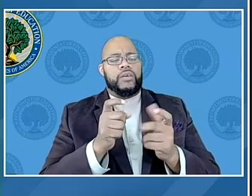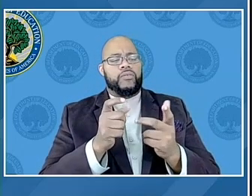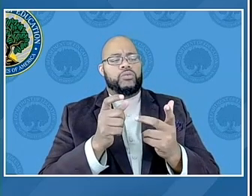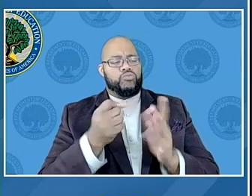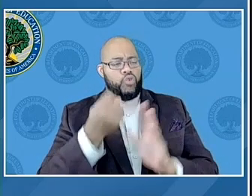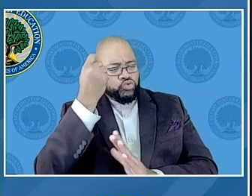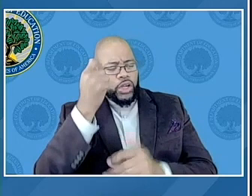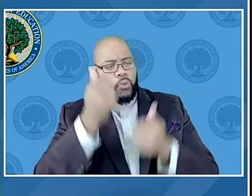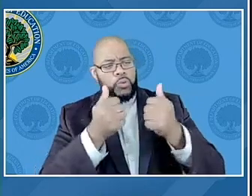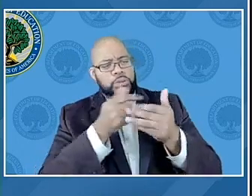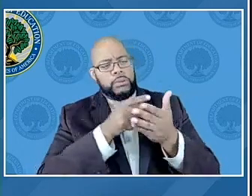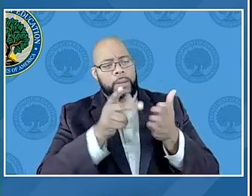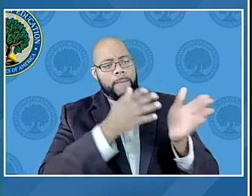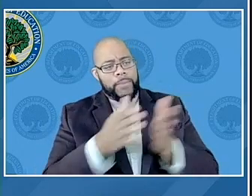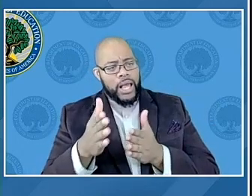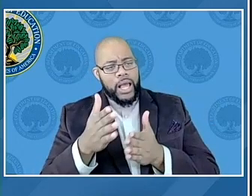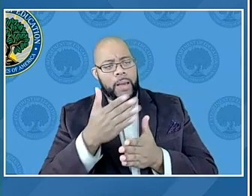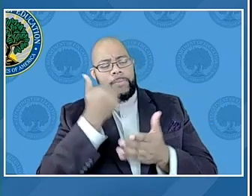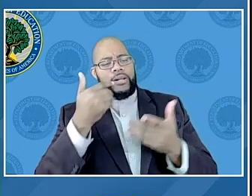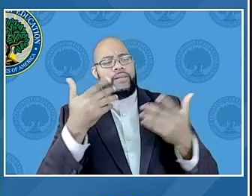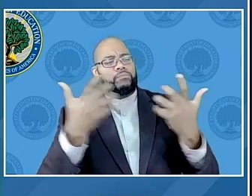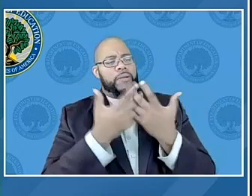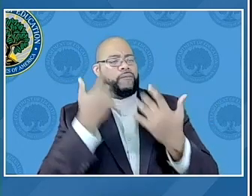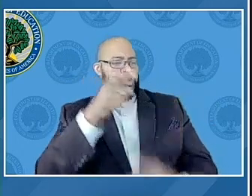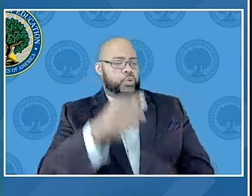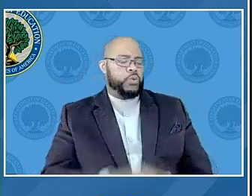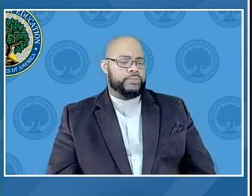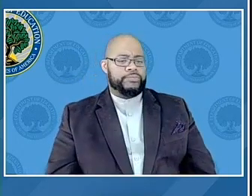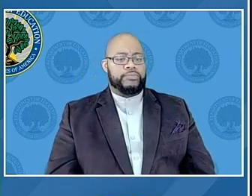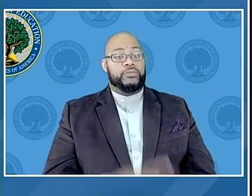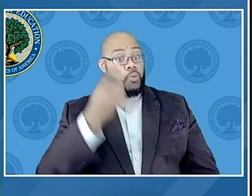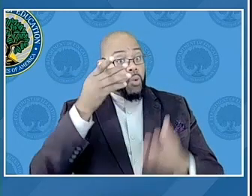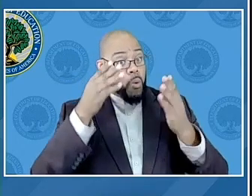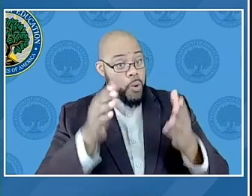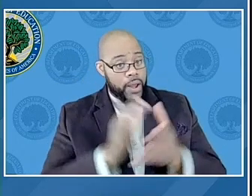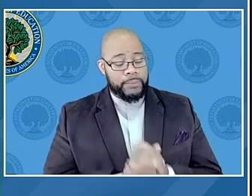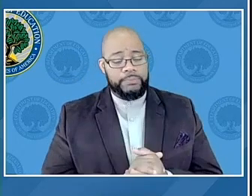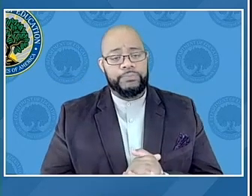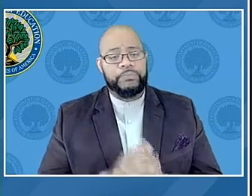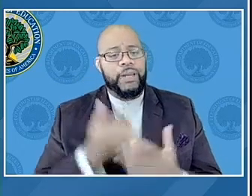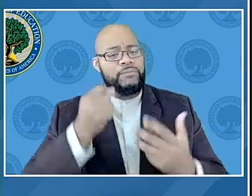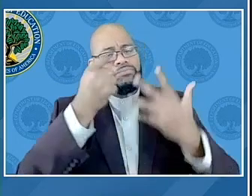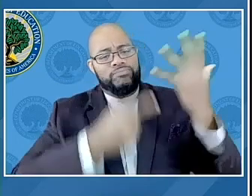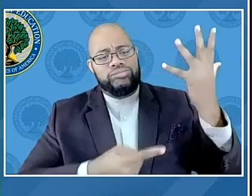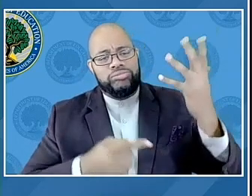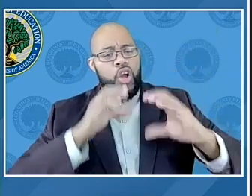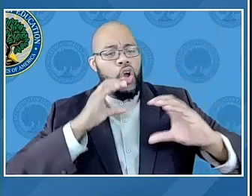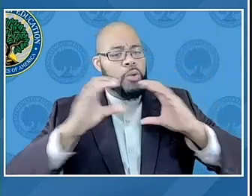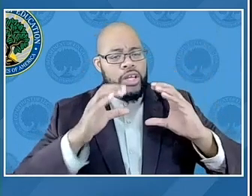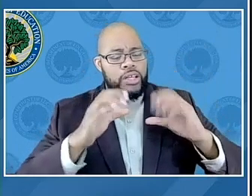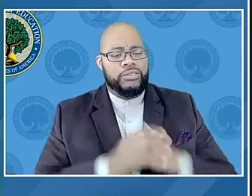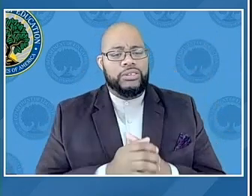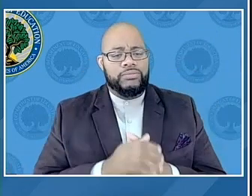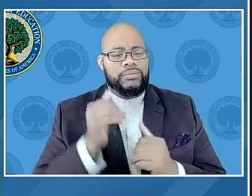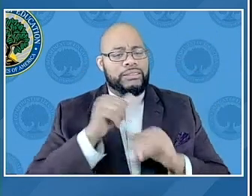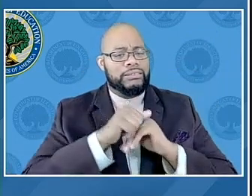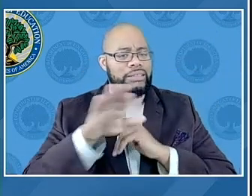might better serve you. That's one way. There are numerous communications that are sent out, numerous emails.